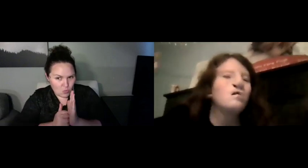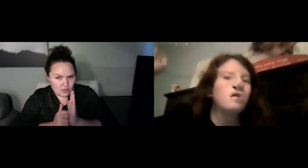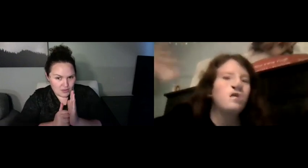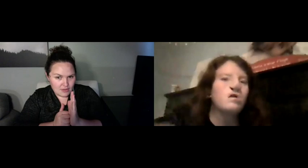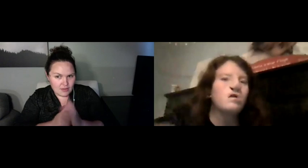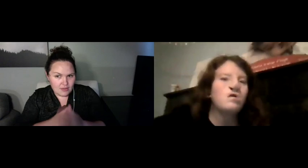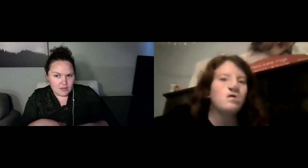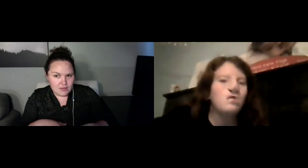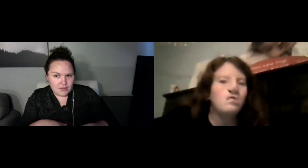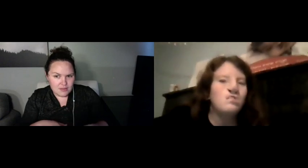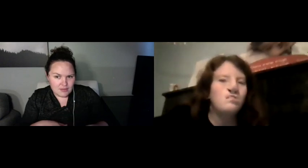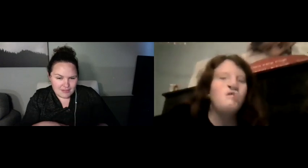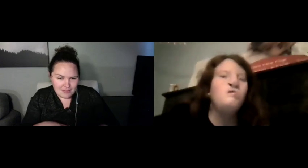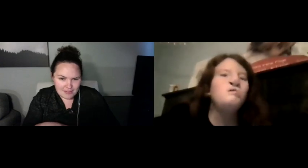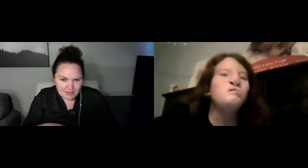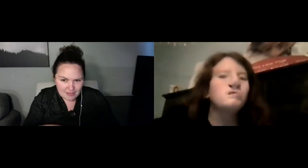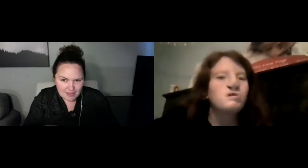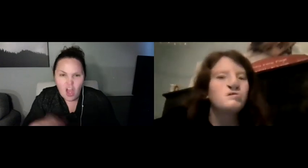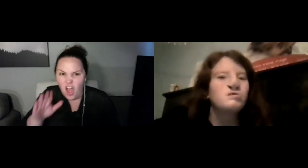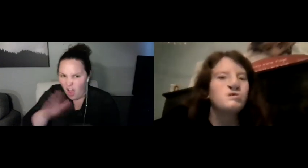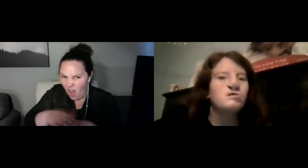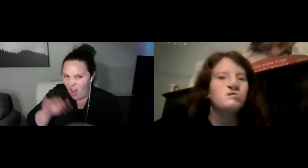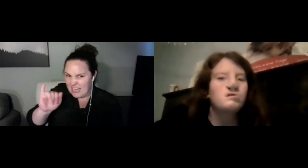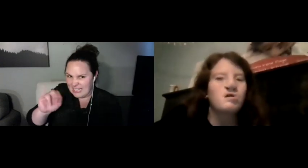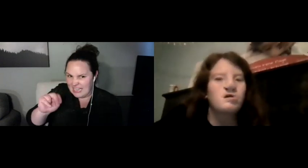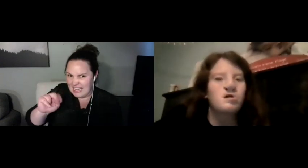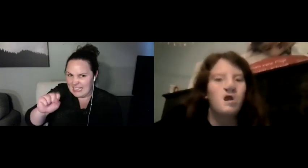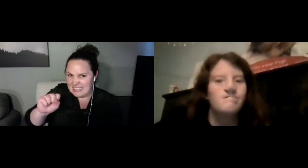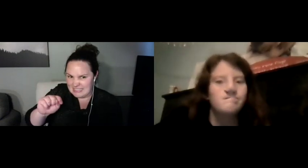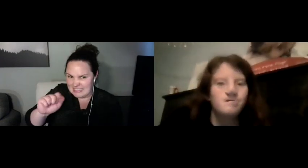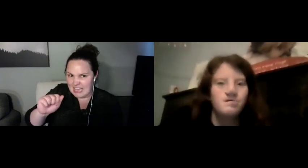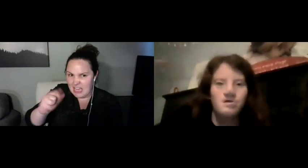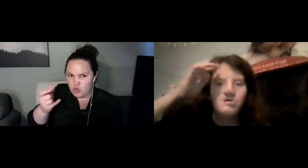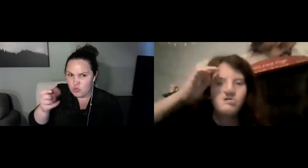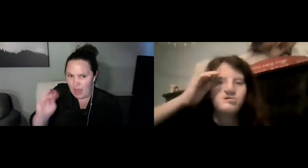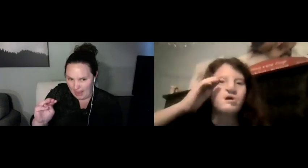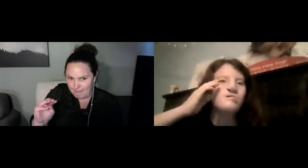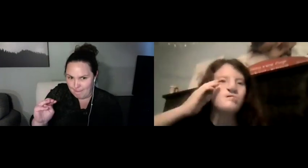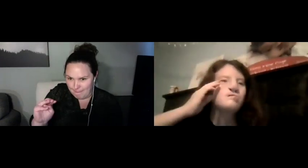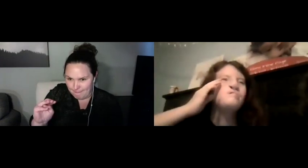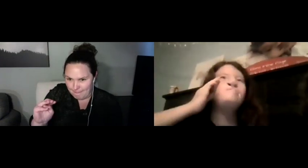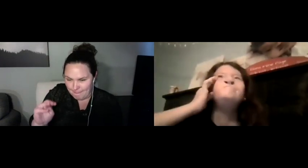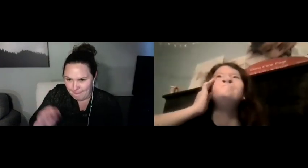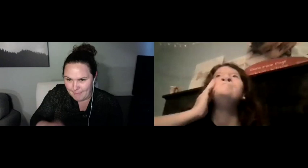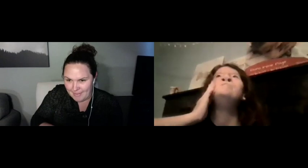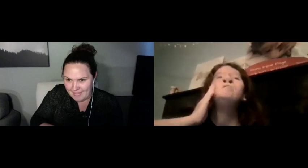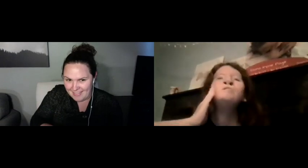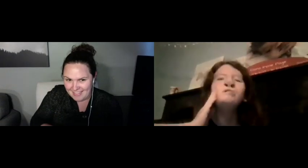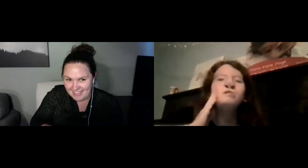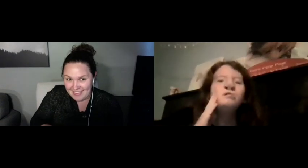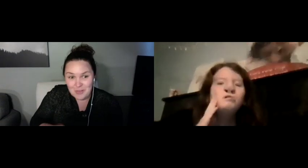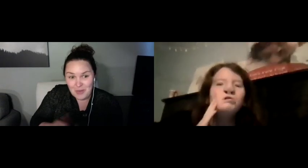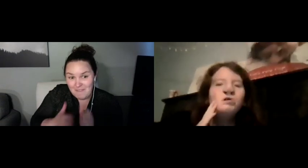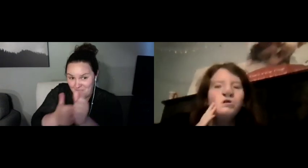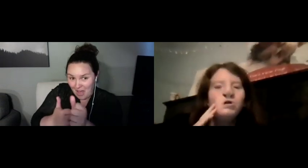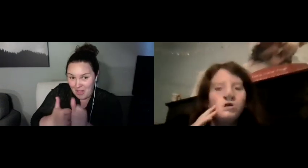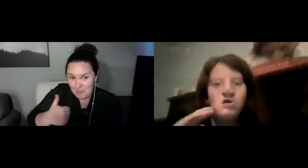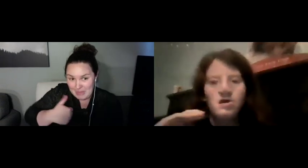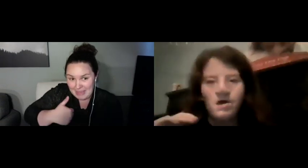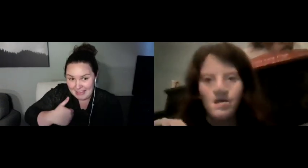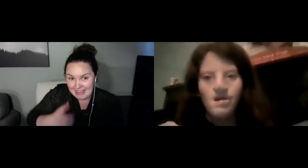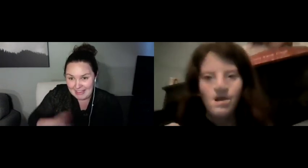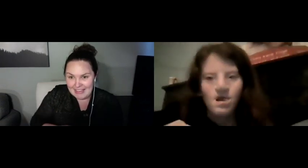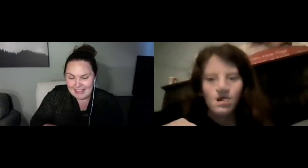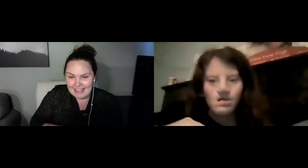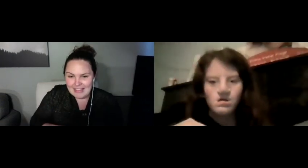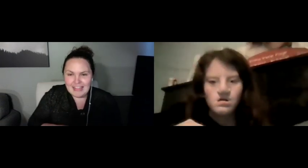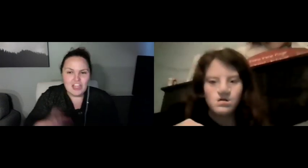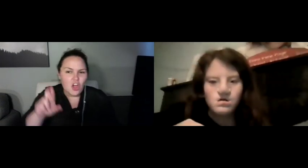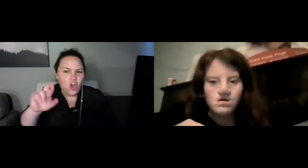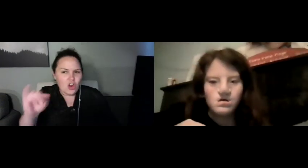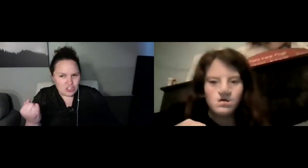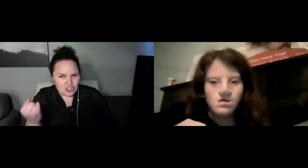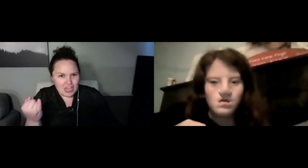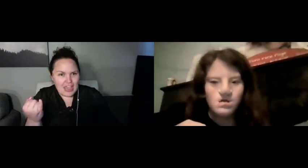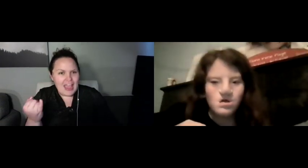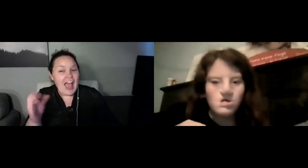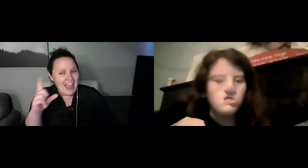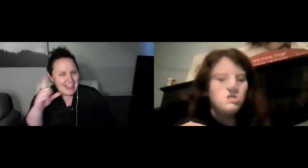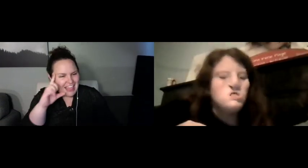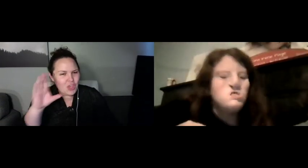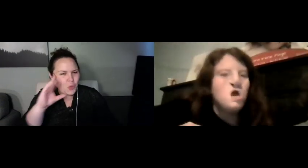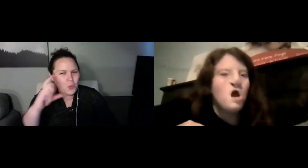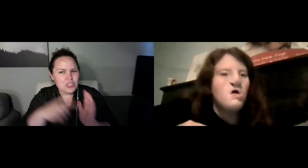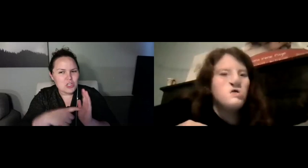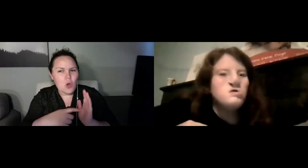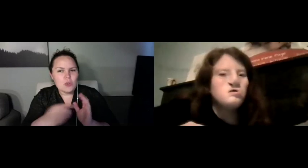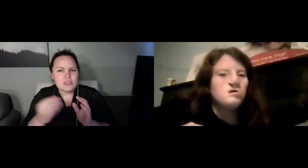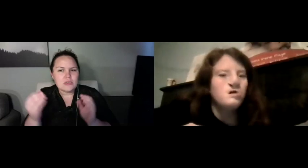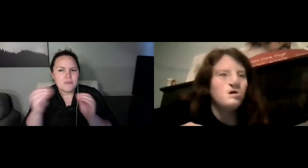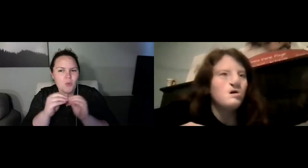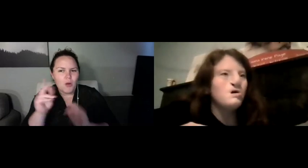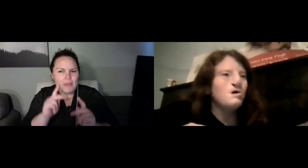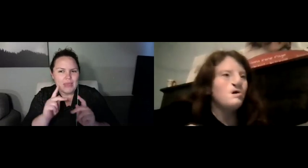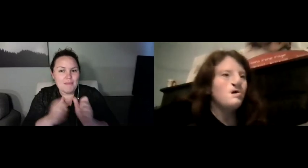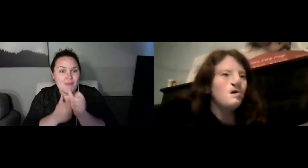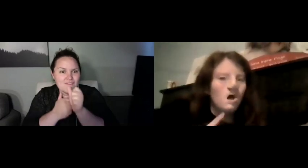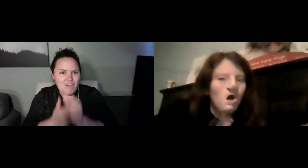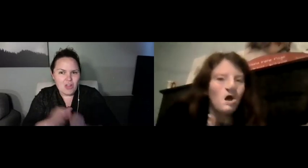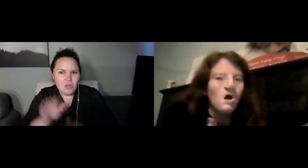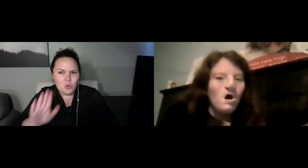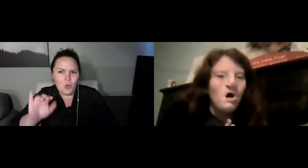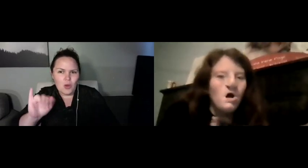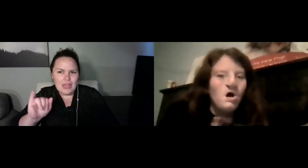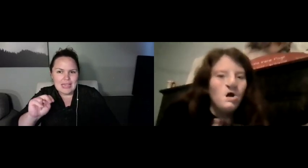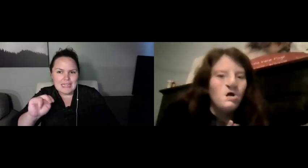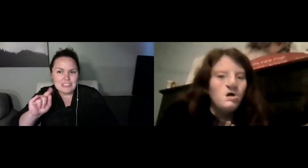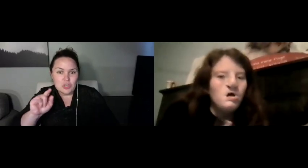She wasn't quite 18 yet. And